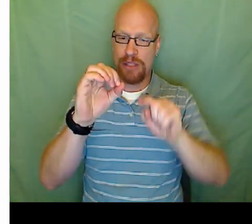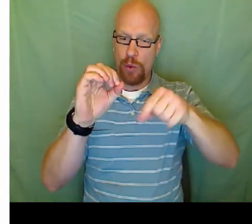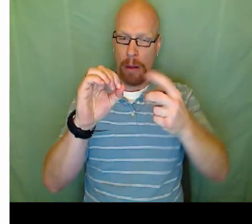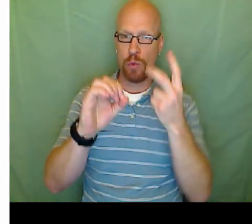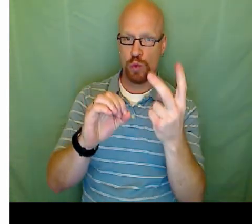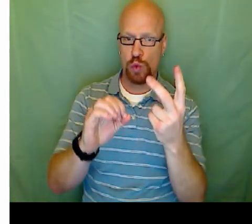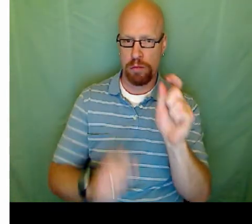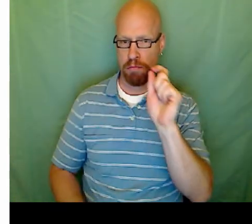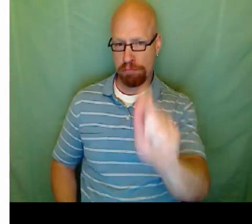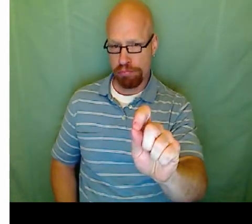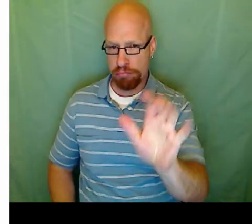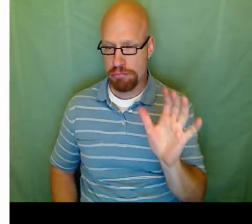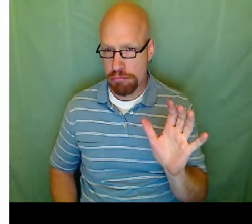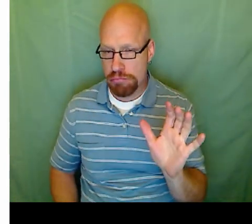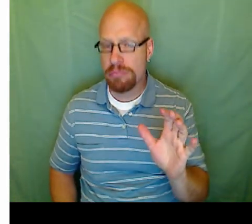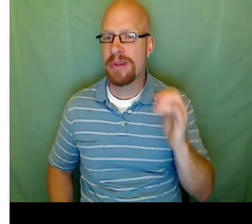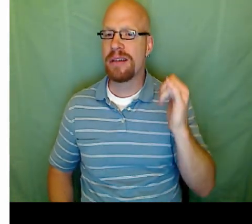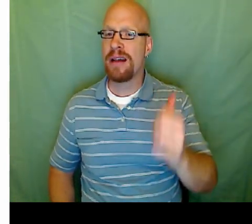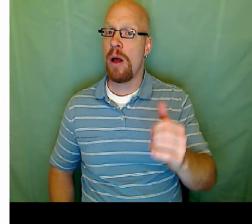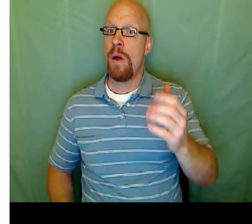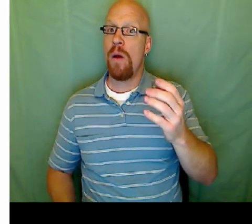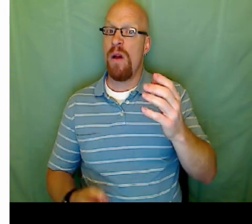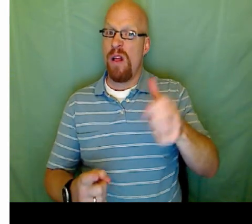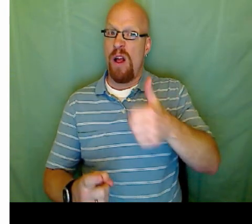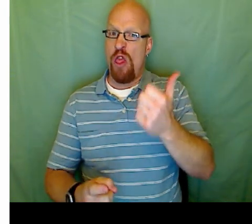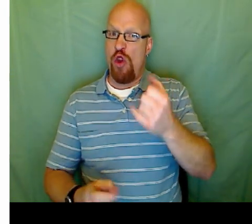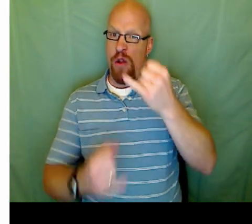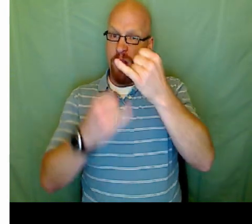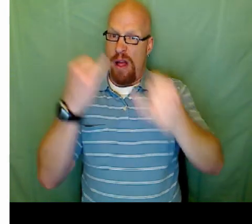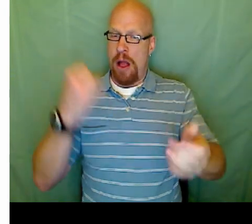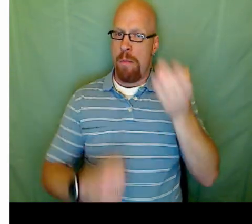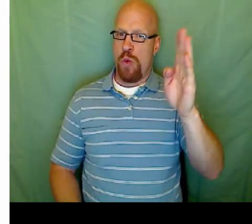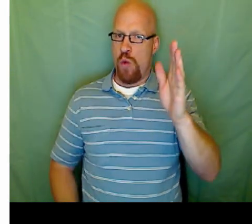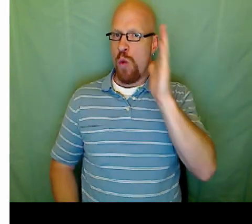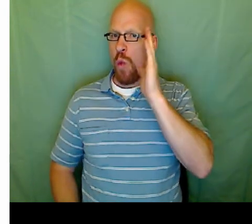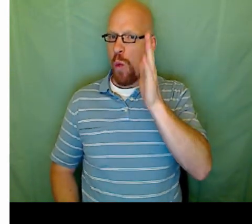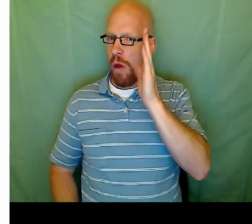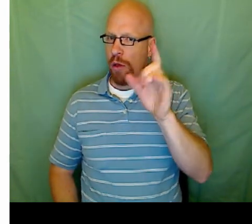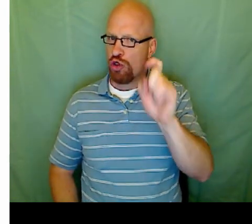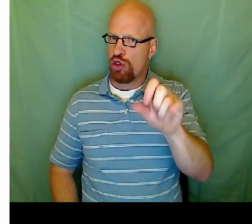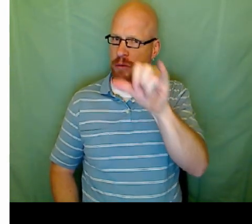to right and the y intercept is 0, 2 which is on the y axis right there as we see.